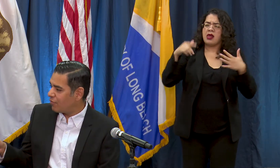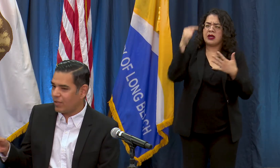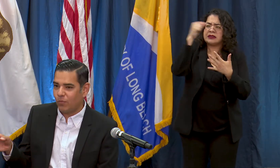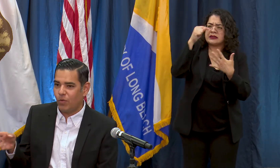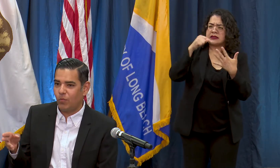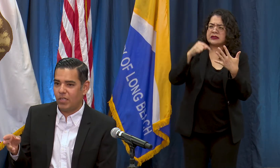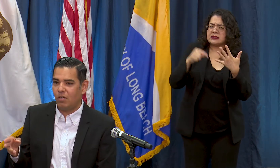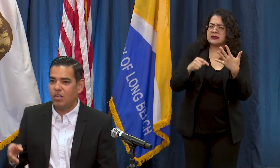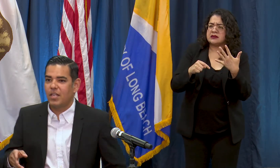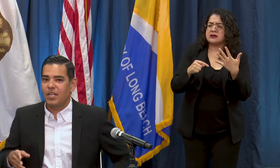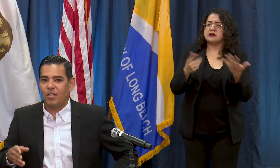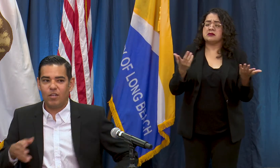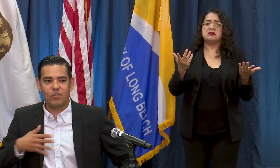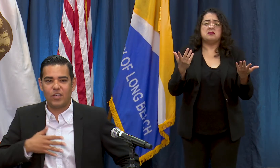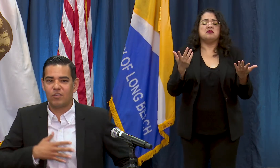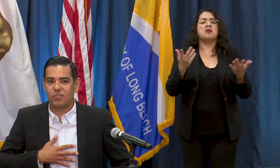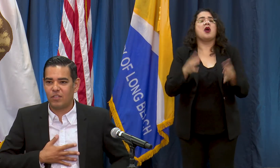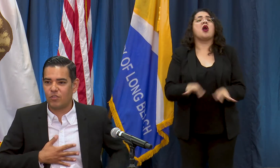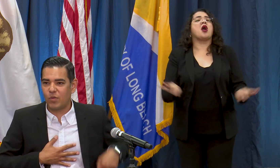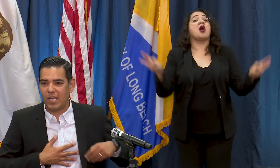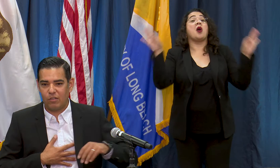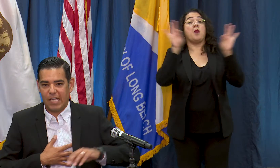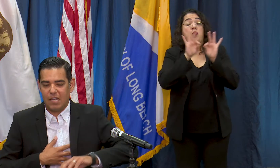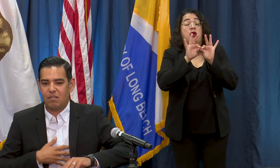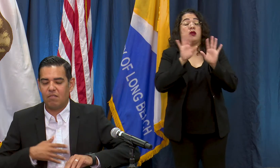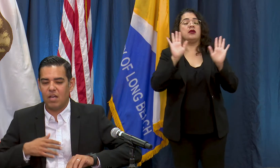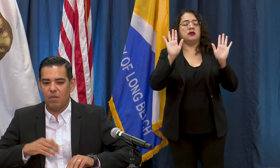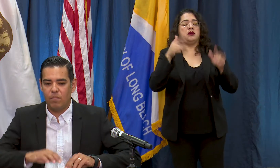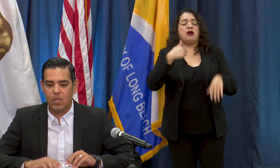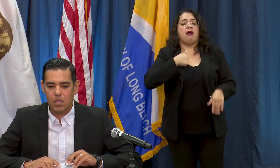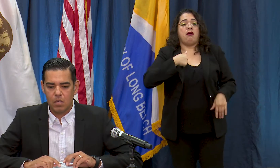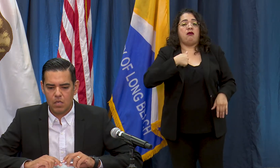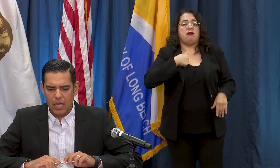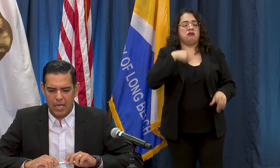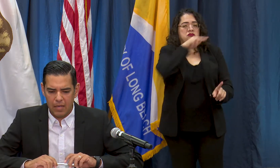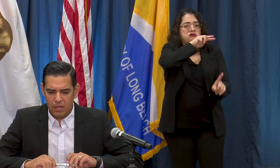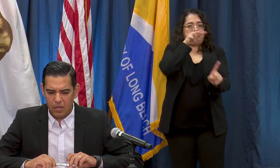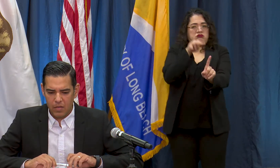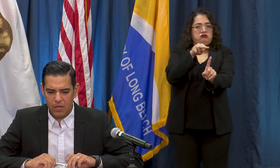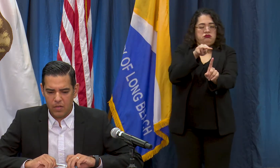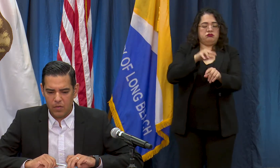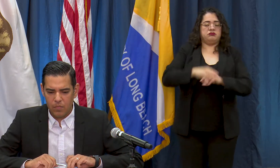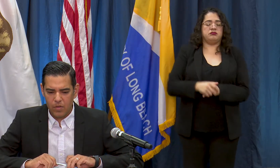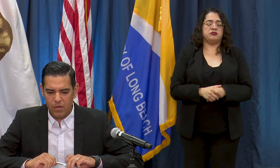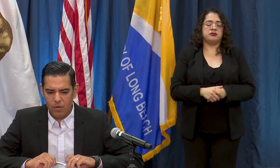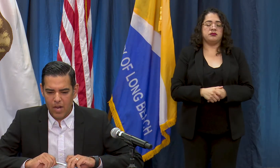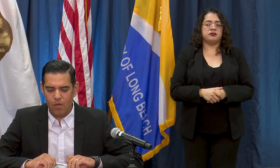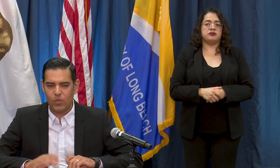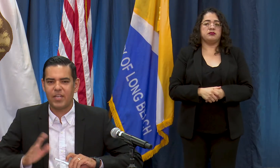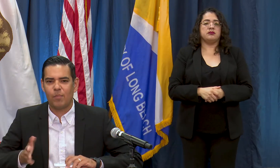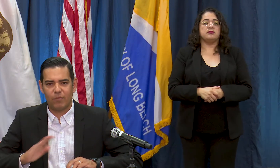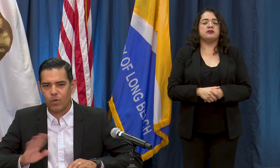know if we know. Here's the way I look at it - we need help everyone